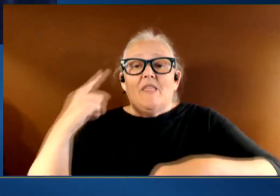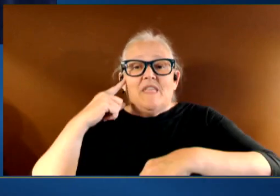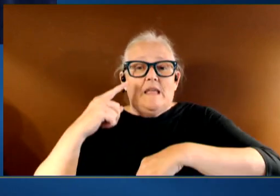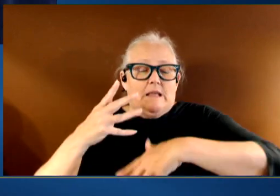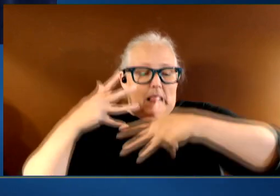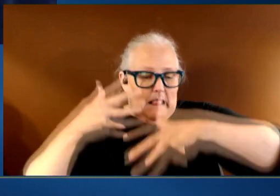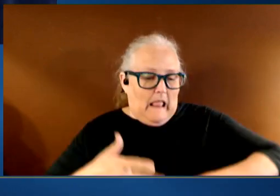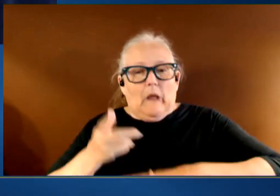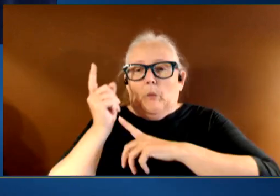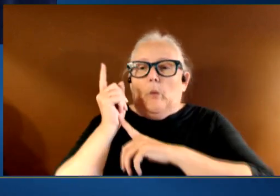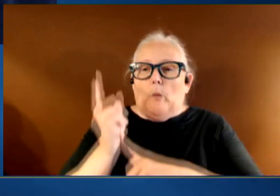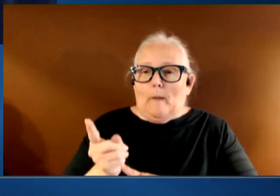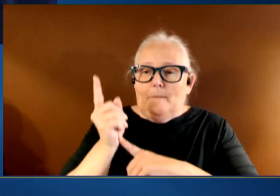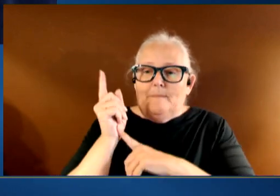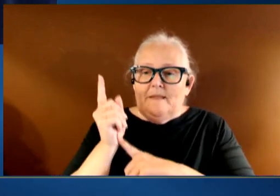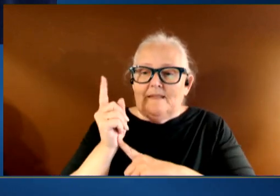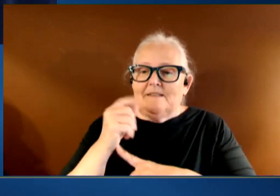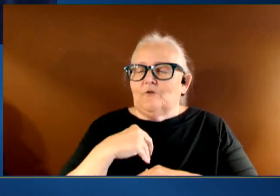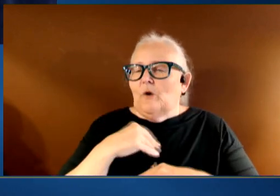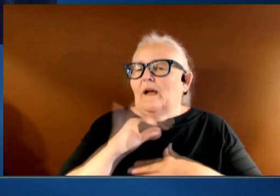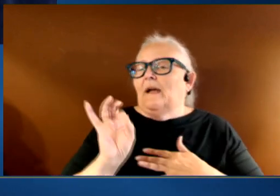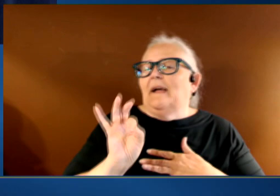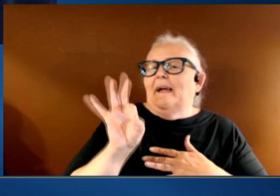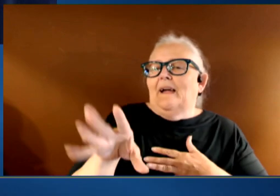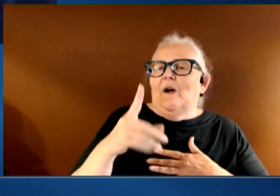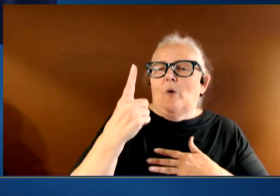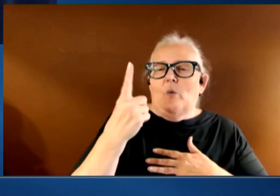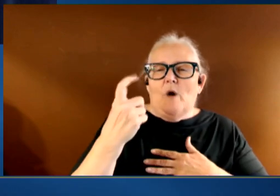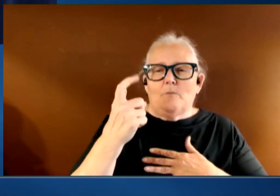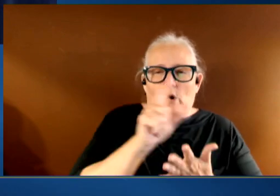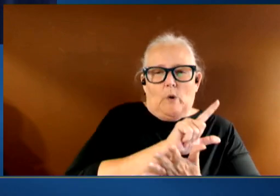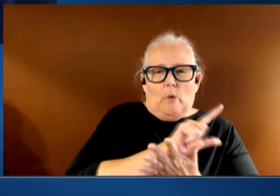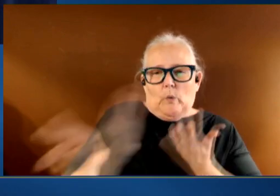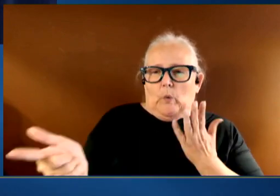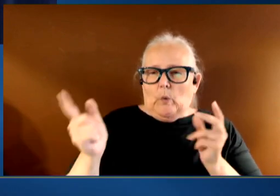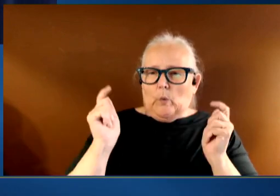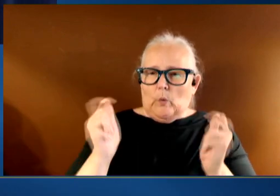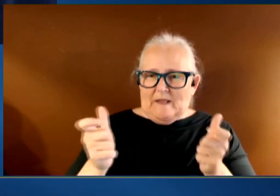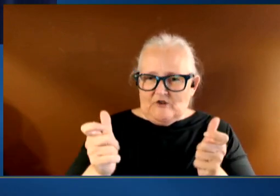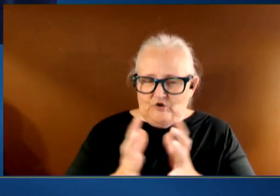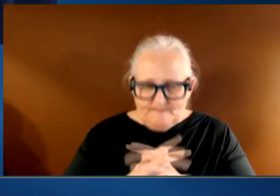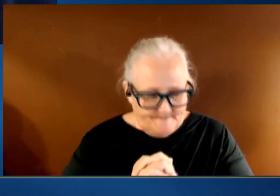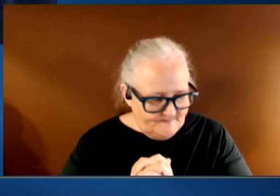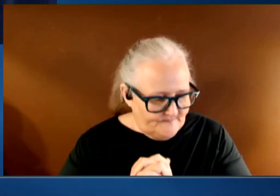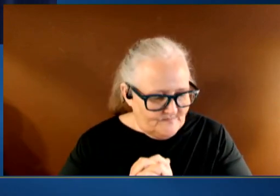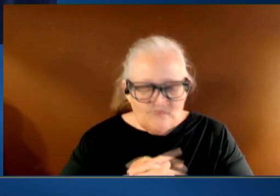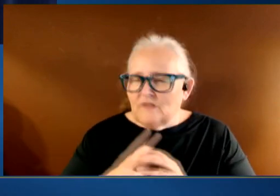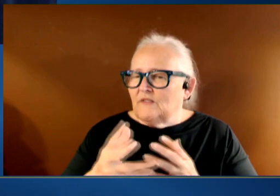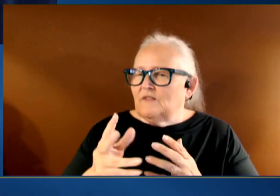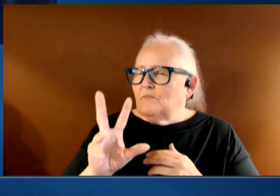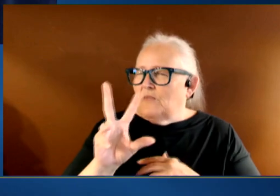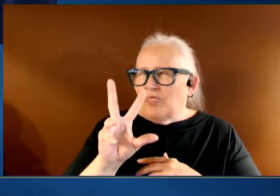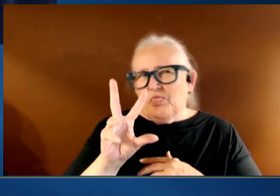so I will ask one more lightning round question. But only about 30 to 40 percent of sickle cell